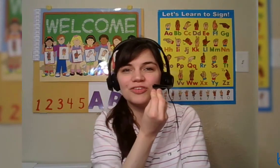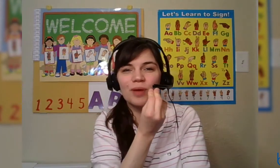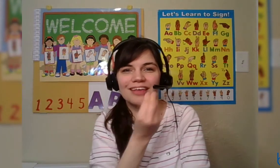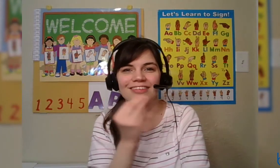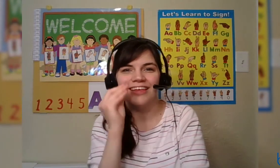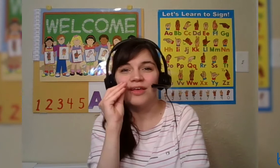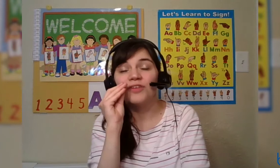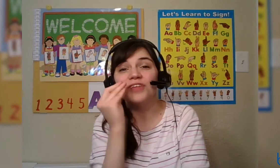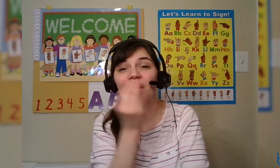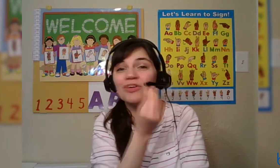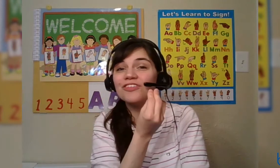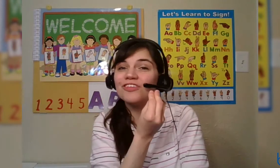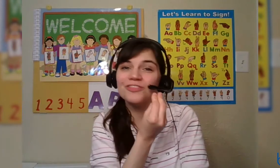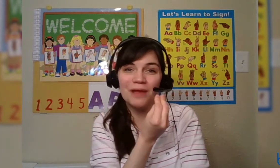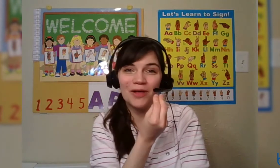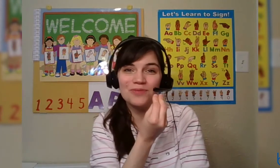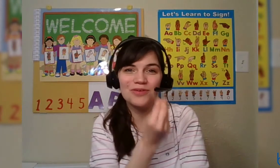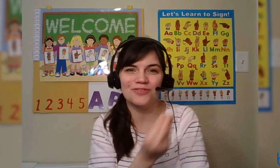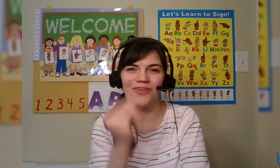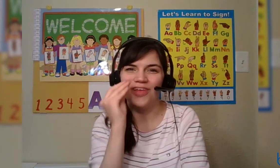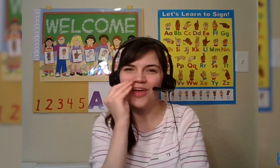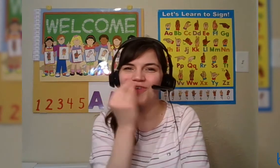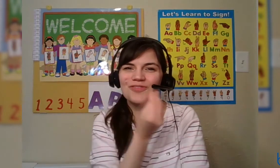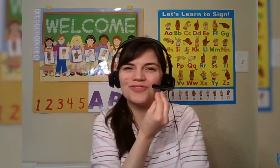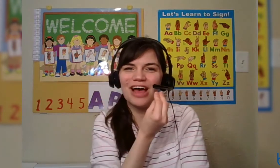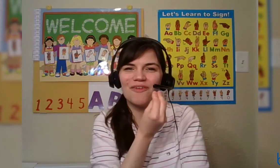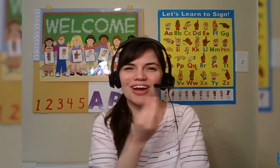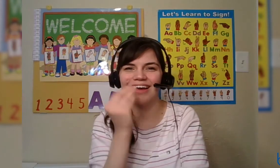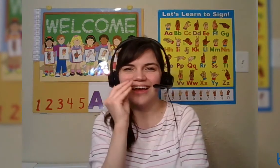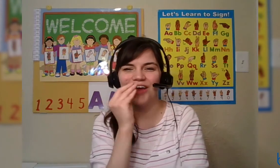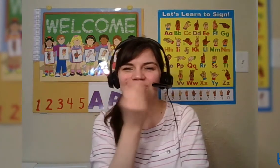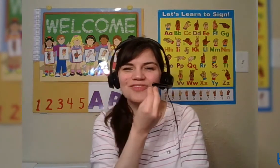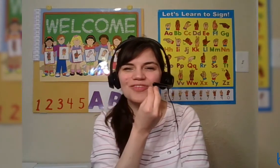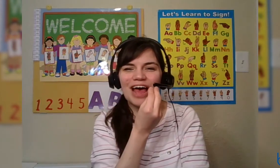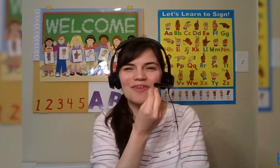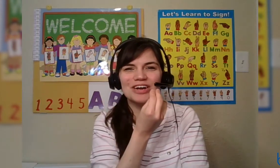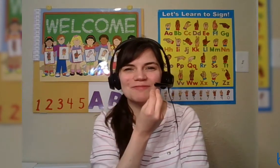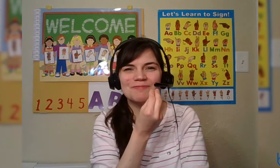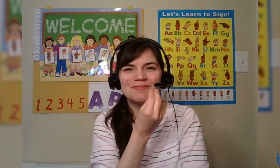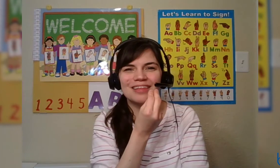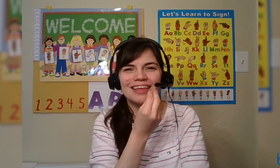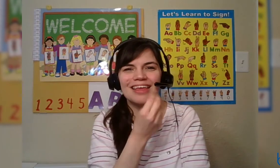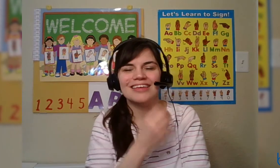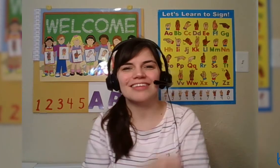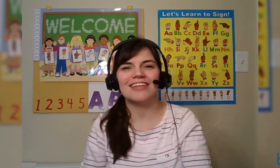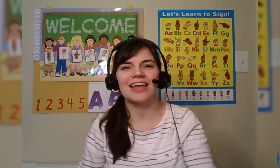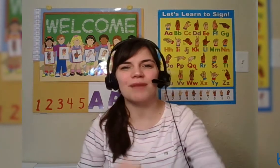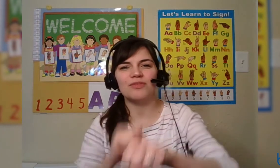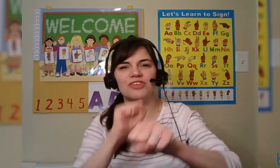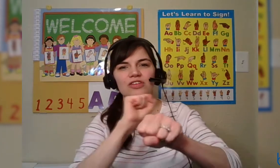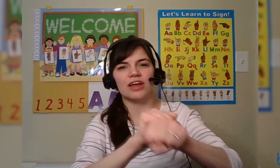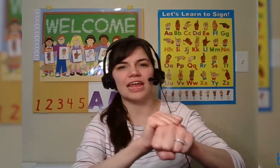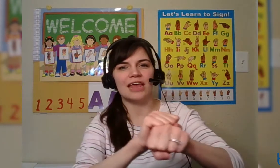twice. Flowers smell beautiful. Flower. Flower. To sign mountain, you're gonna hit